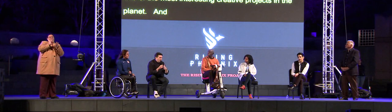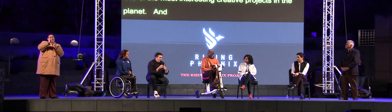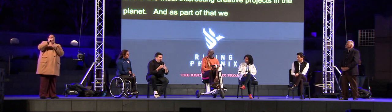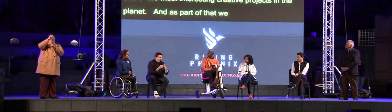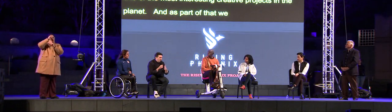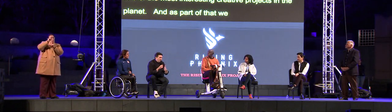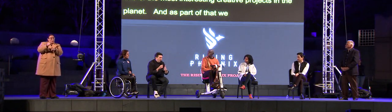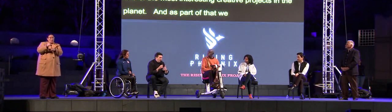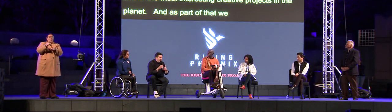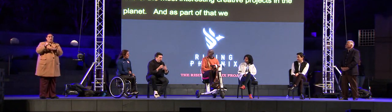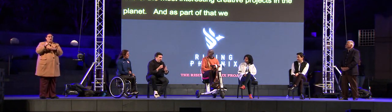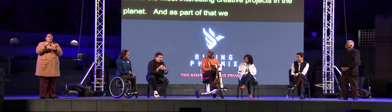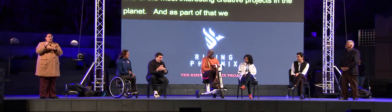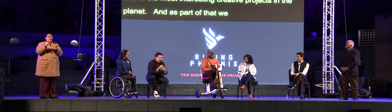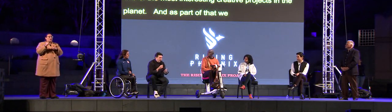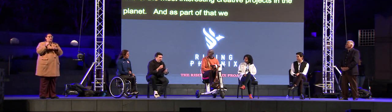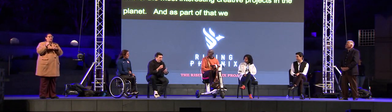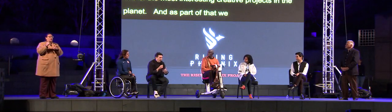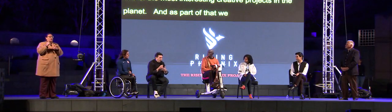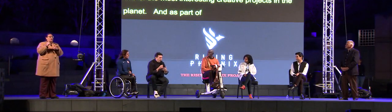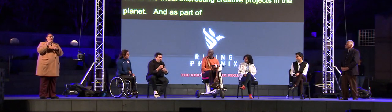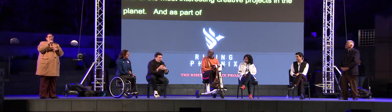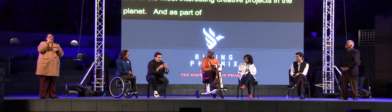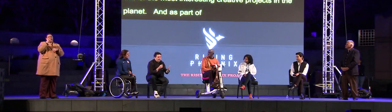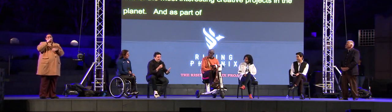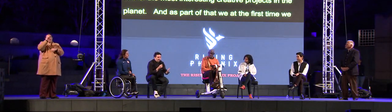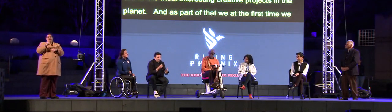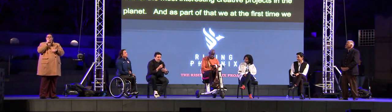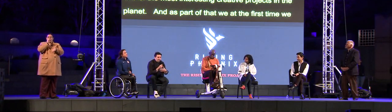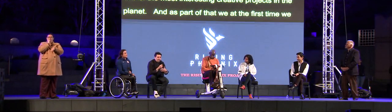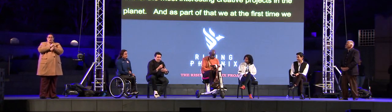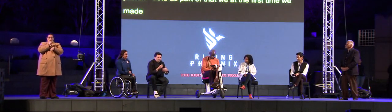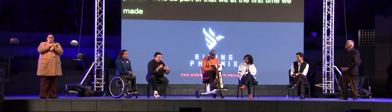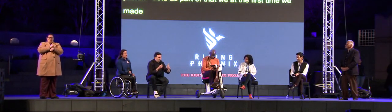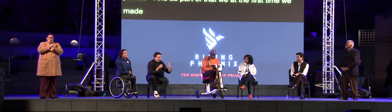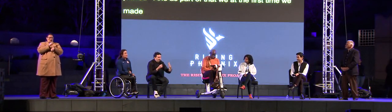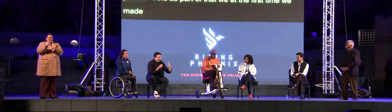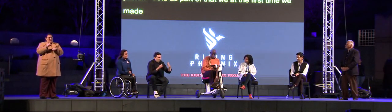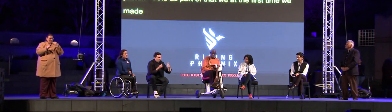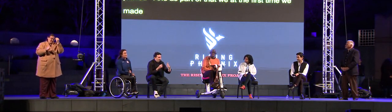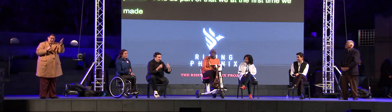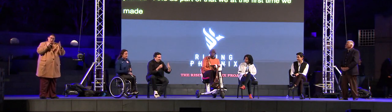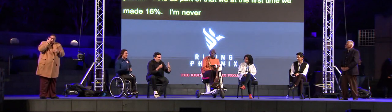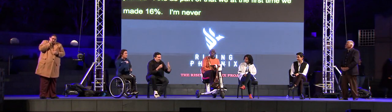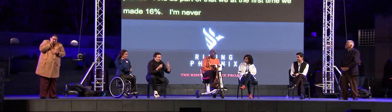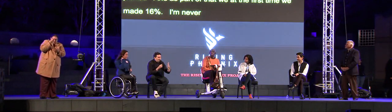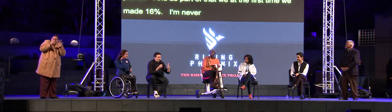at the first film, we made 16% of the people that worked on it. I'm never ashamed of that number.